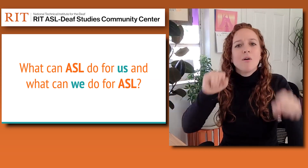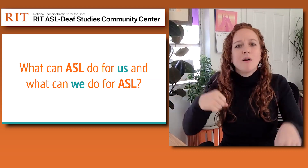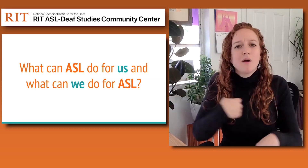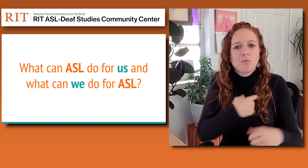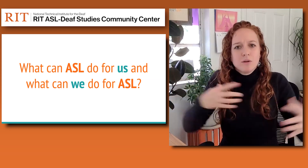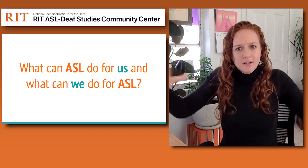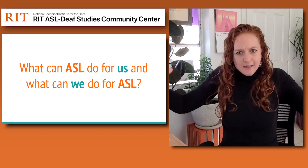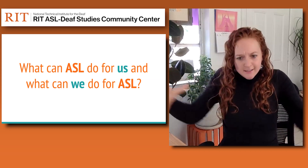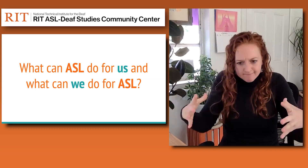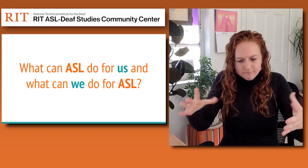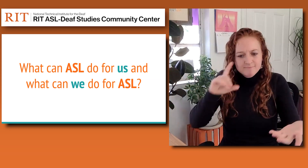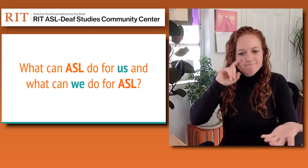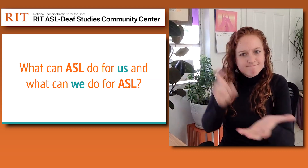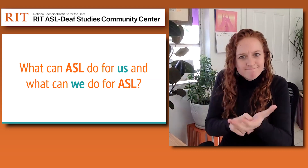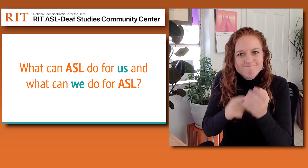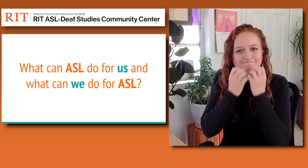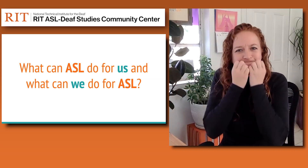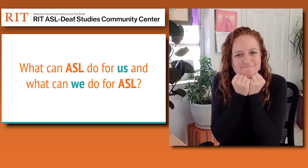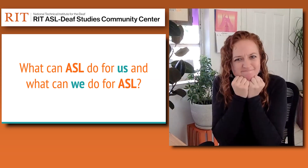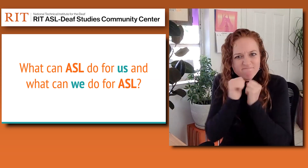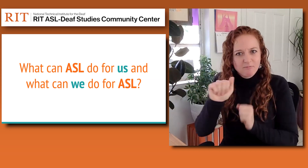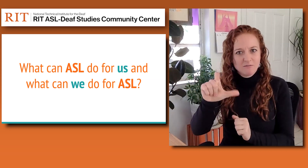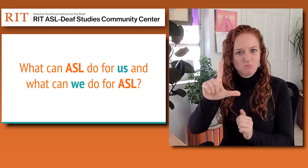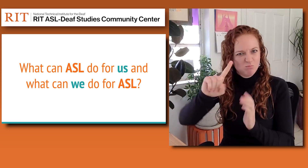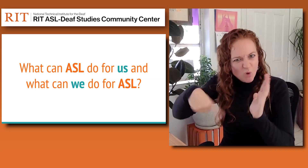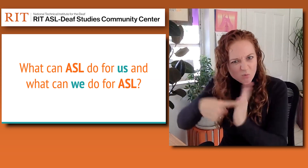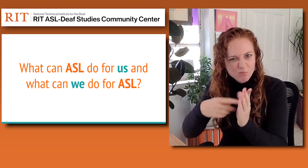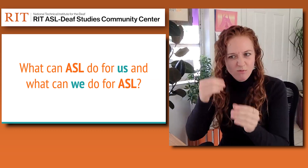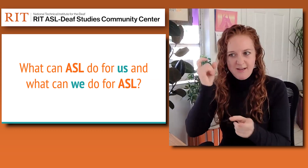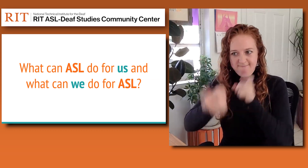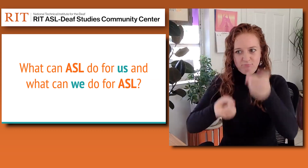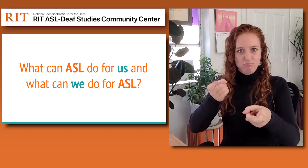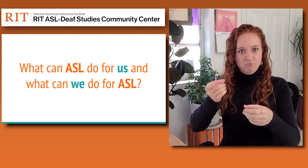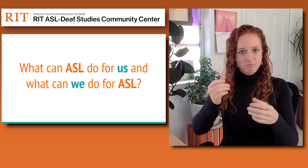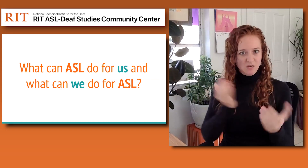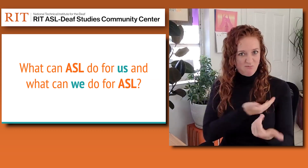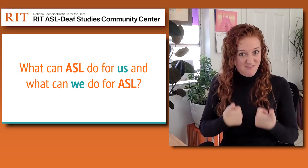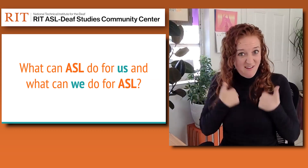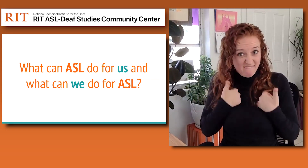How can we gather together, recognize, cherish the role that ASL has,